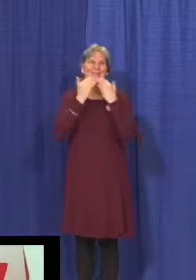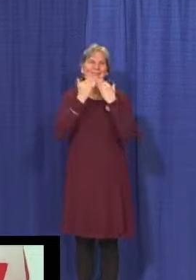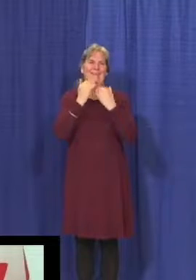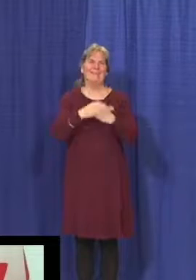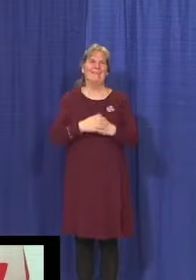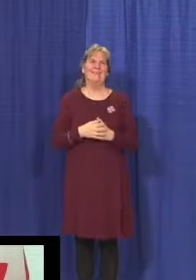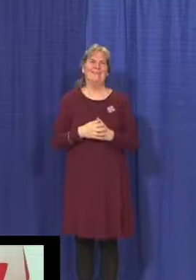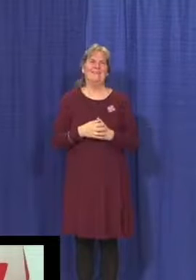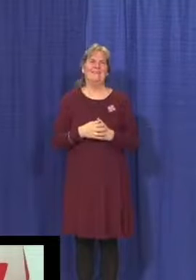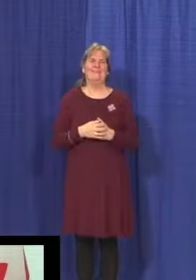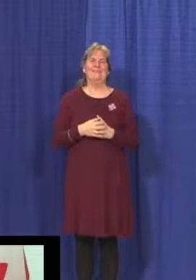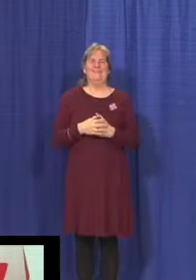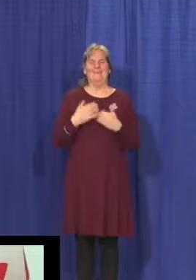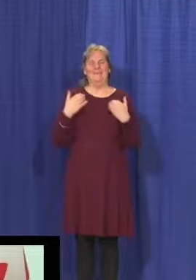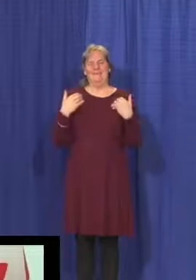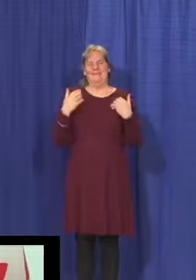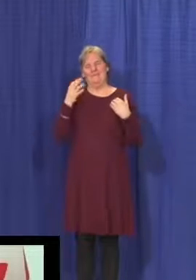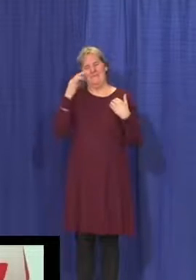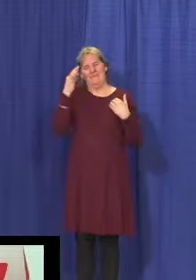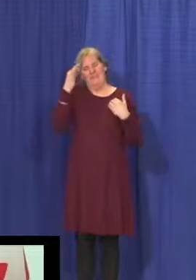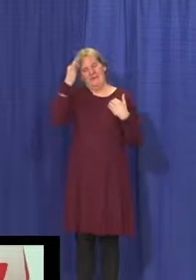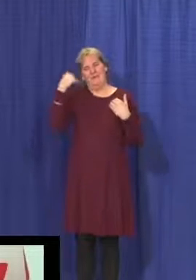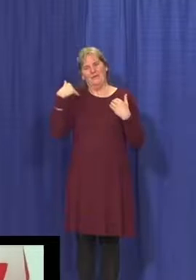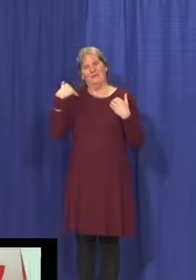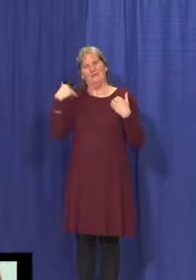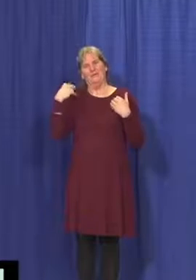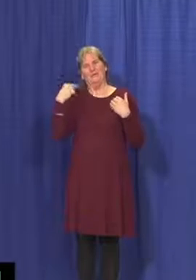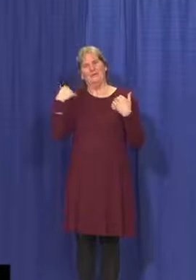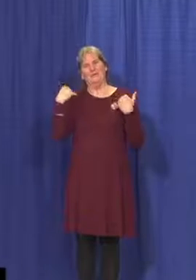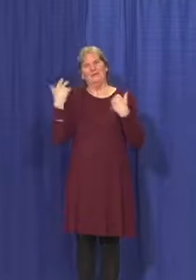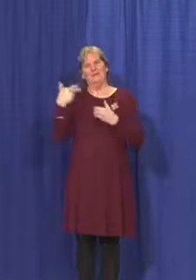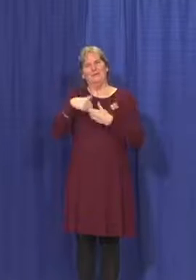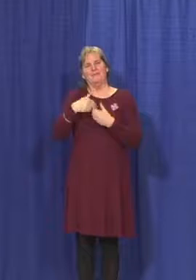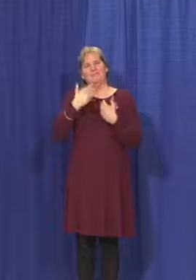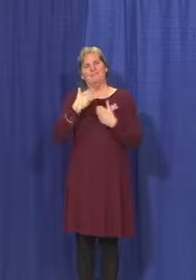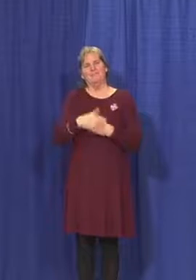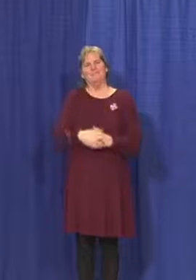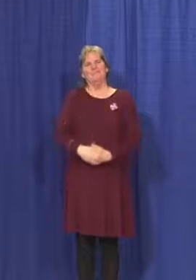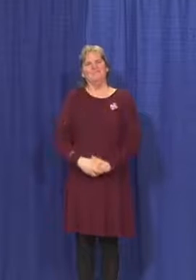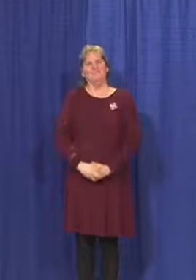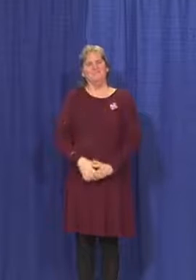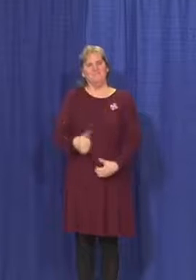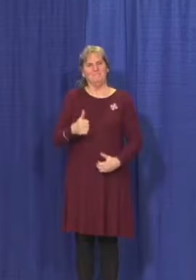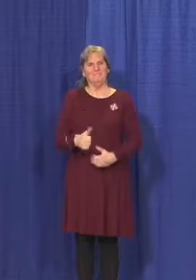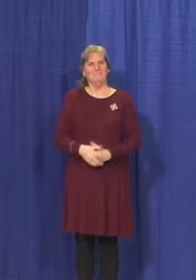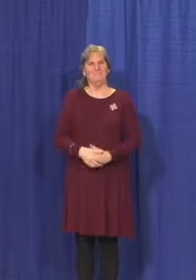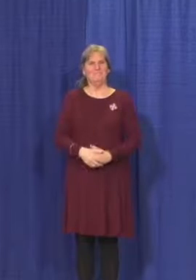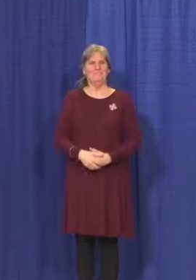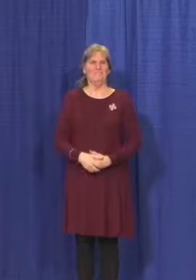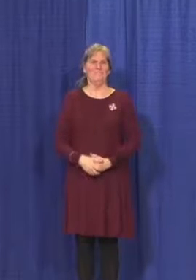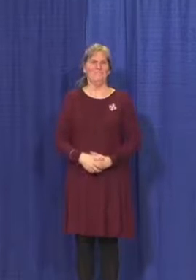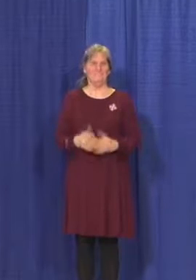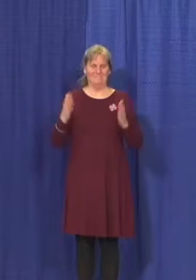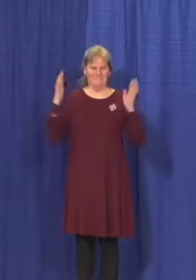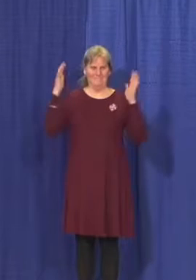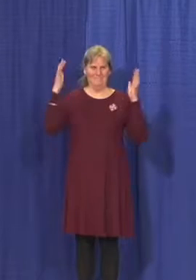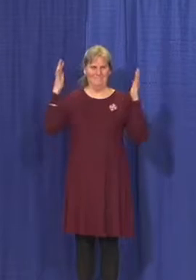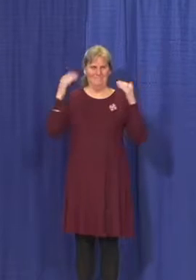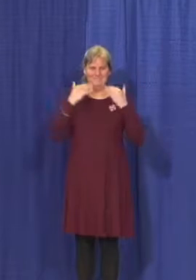pretty exciting for us.